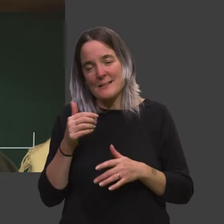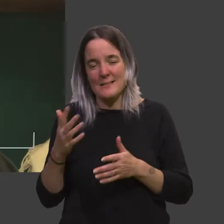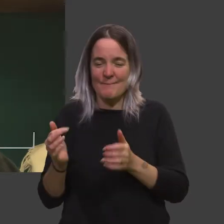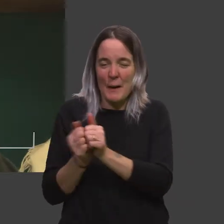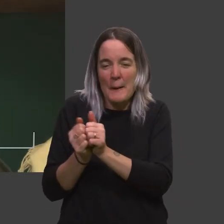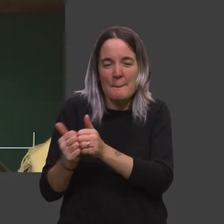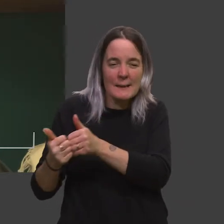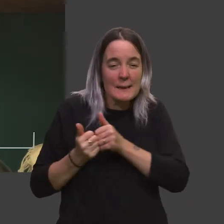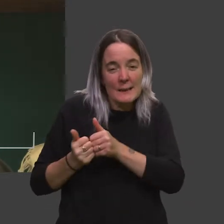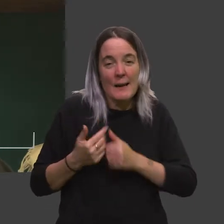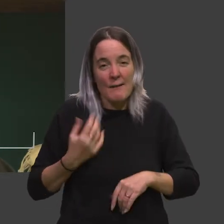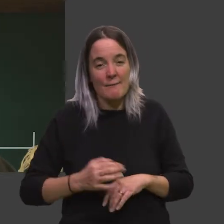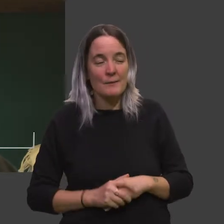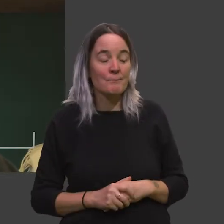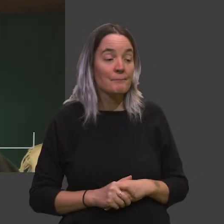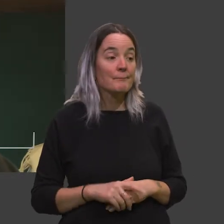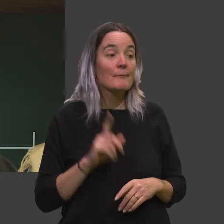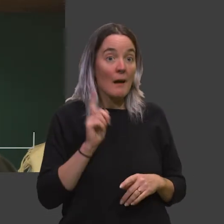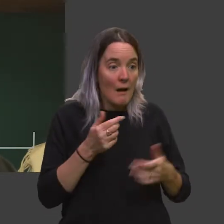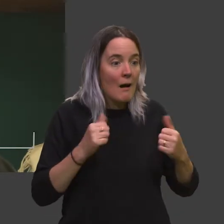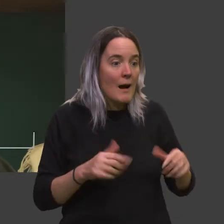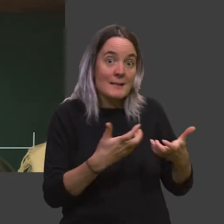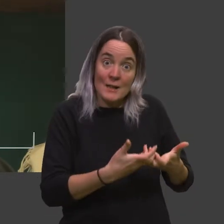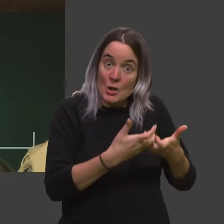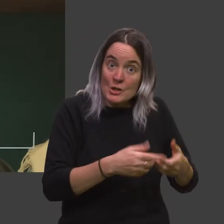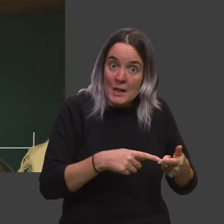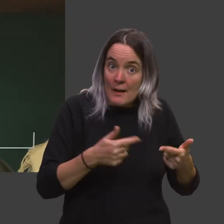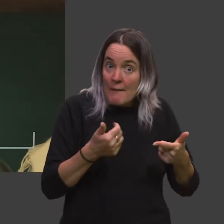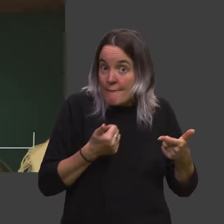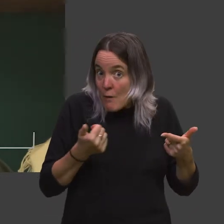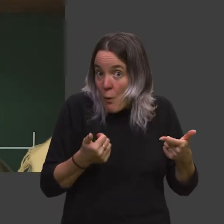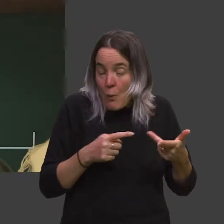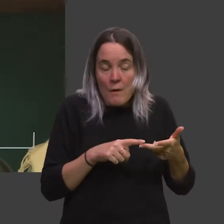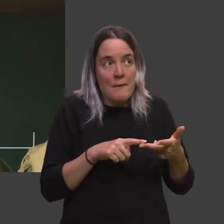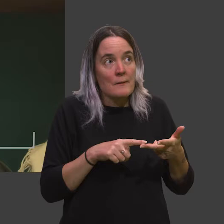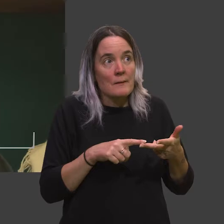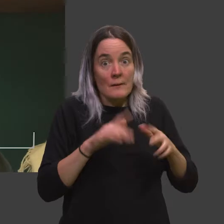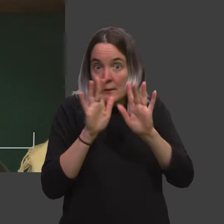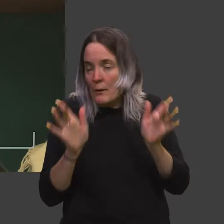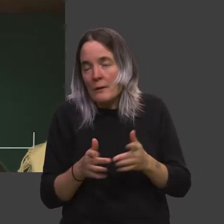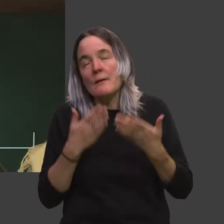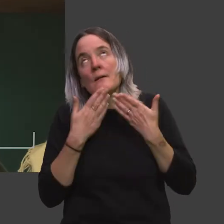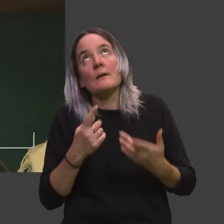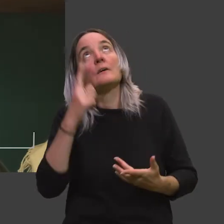And technology - my laptop. Phone. The internet. Thank God for the internet!